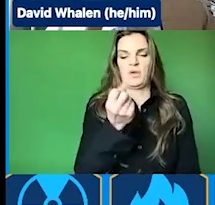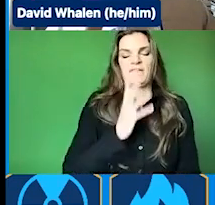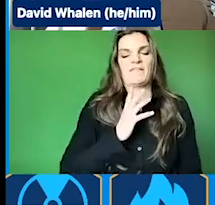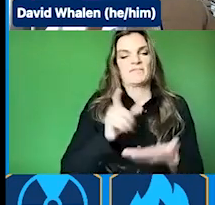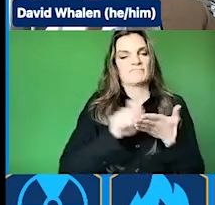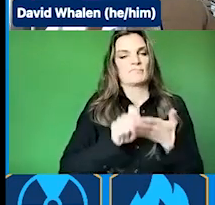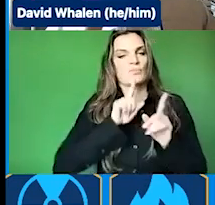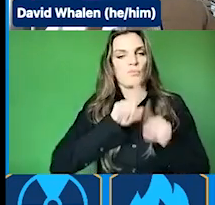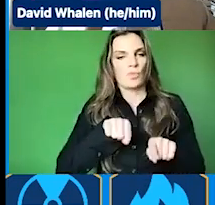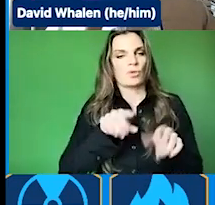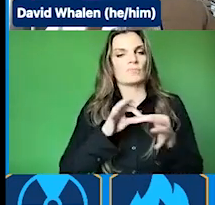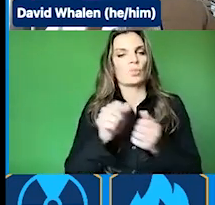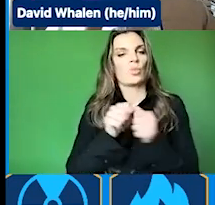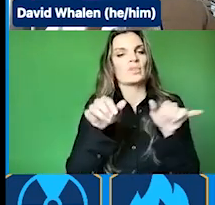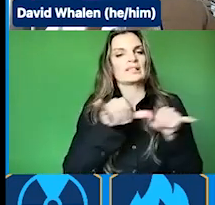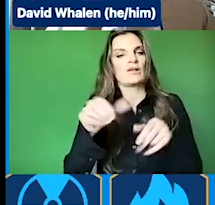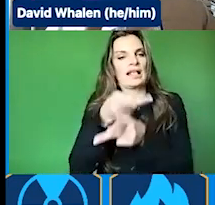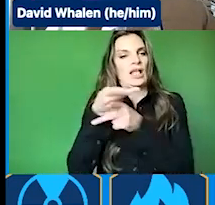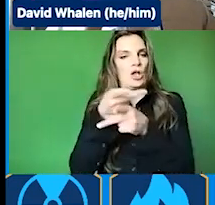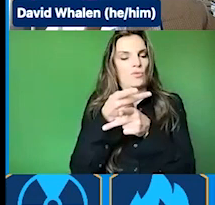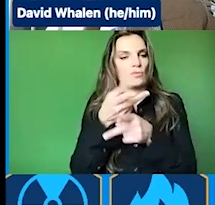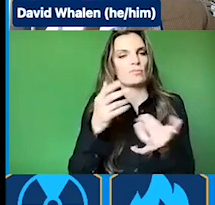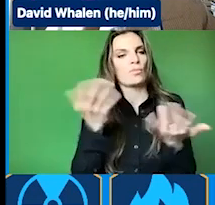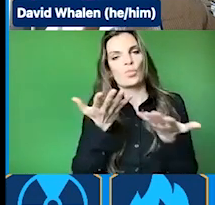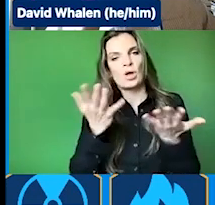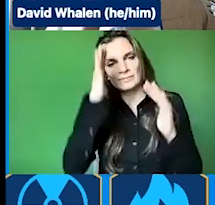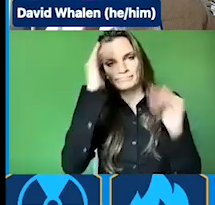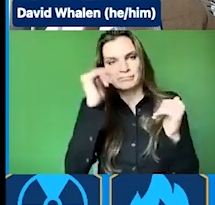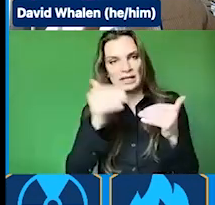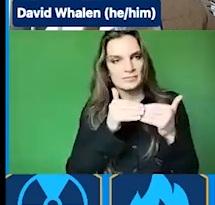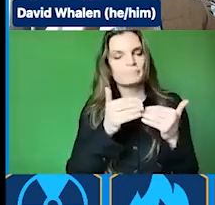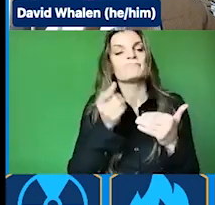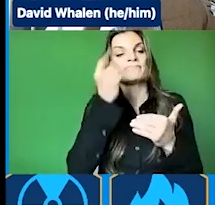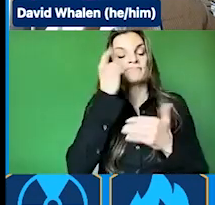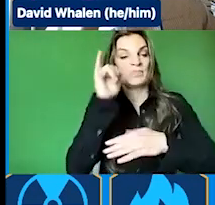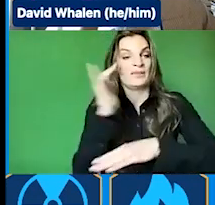move from, into from conventional standards of care